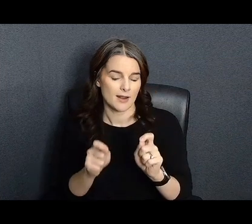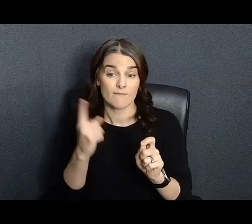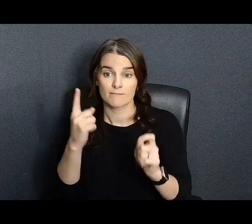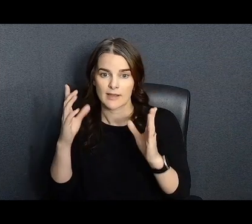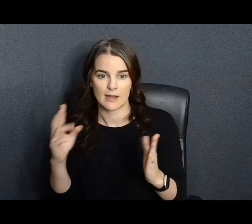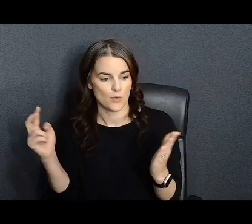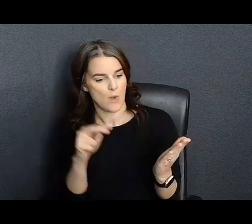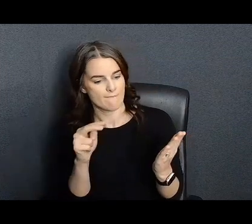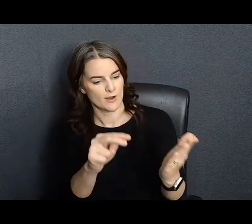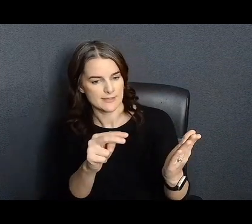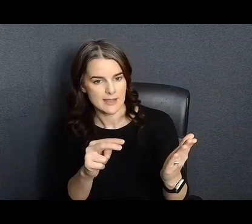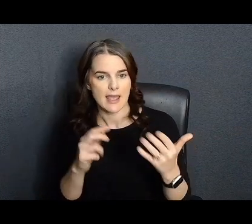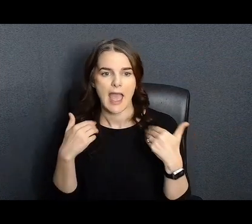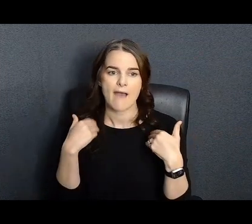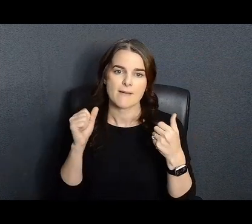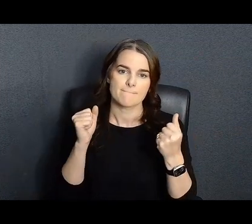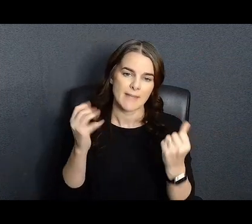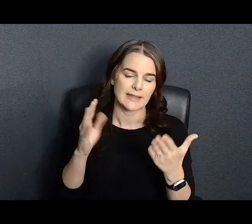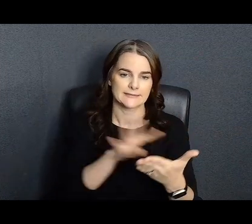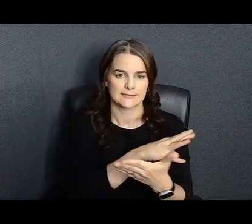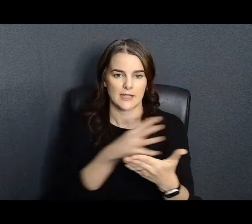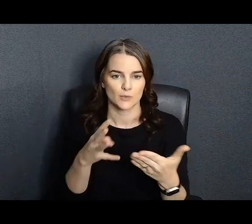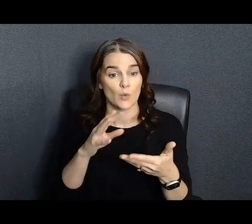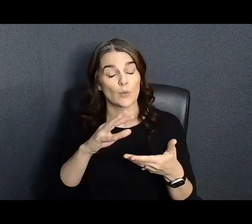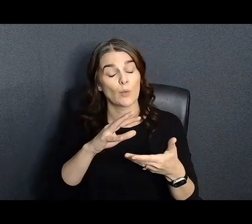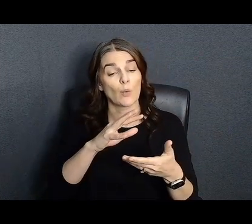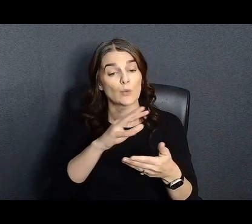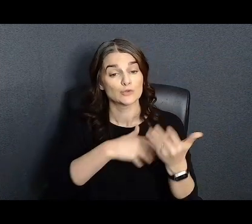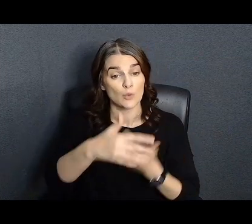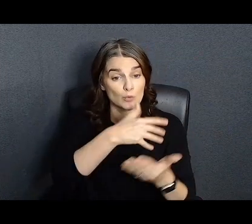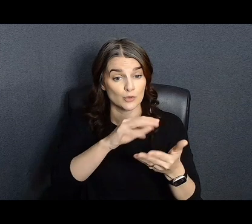as well as many schedules and social narratives and scripts.